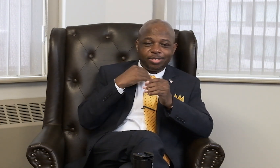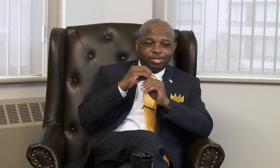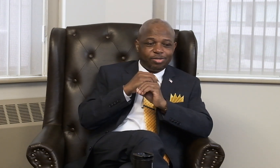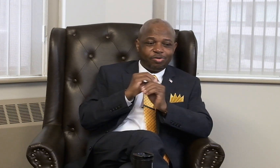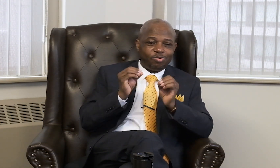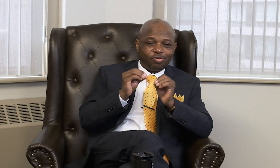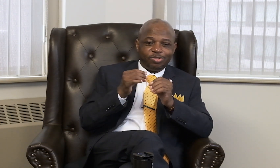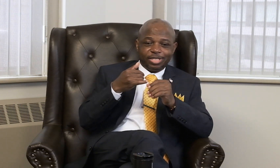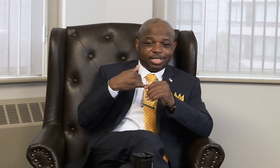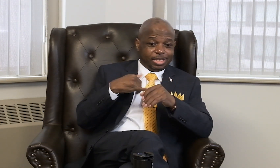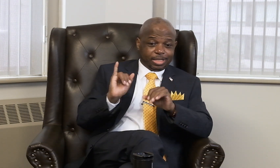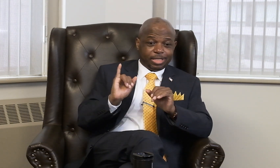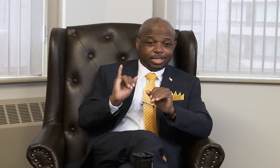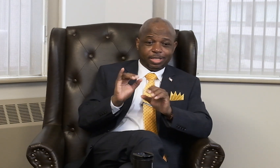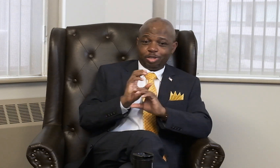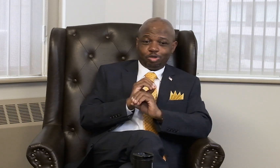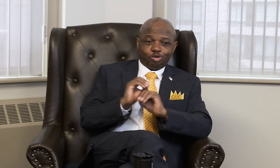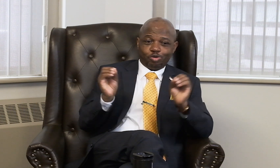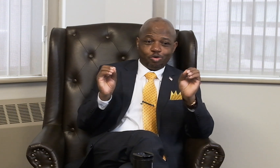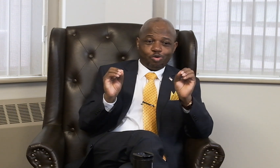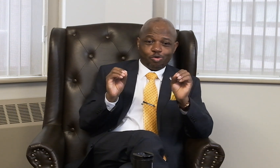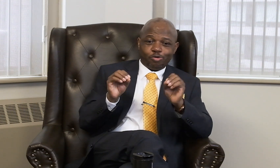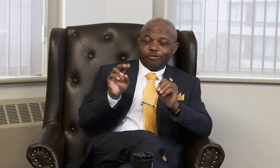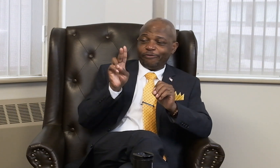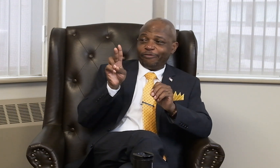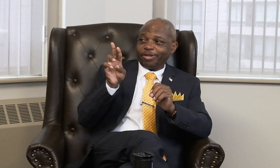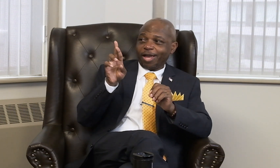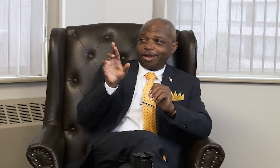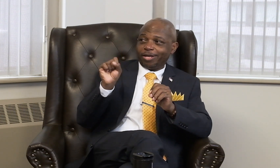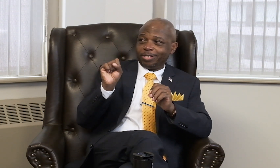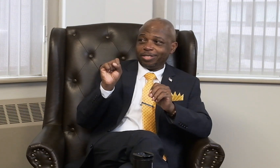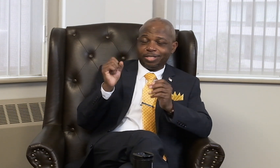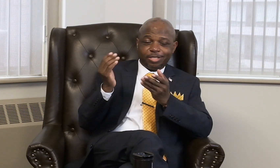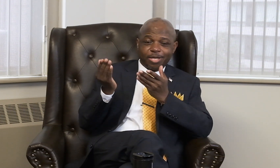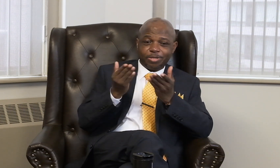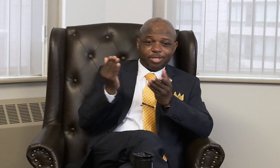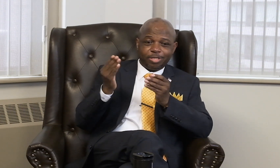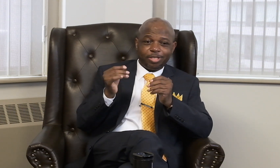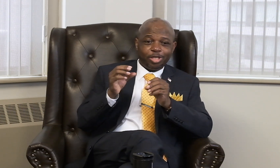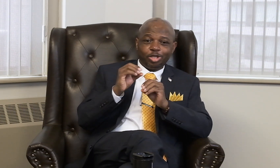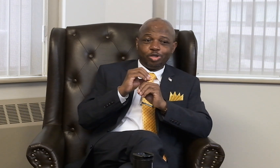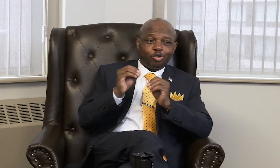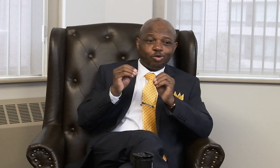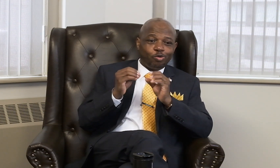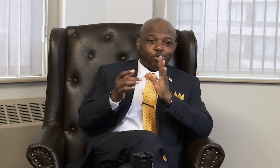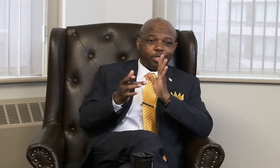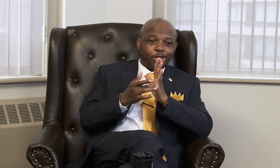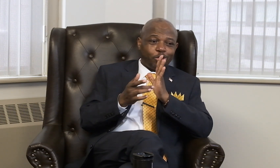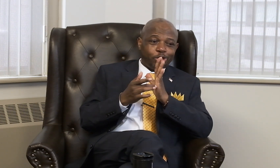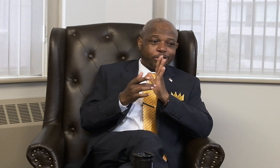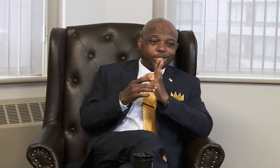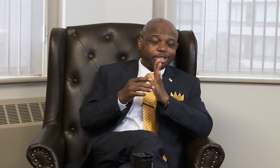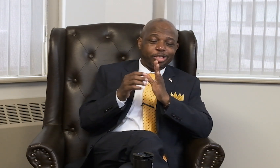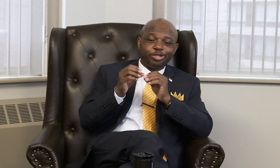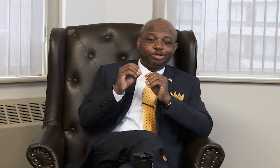there are still no VRS services in Nigeria. There are no technological requirements for